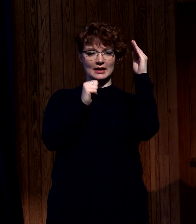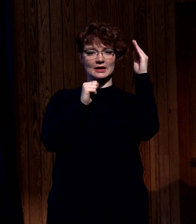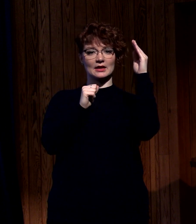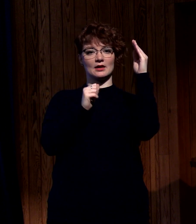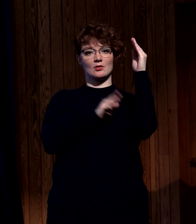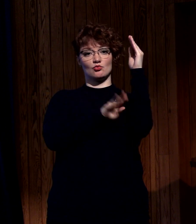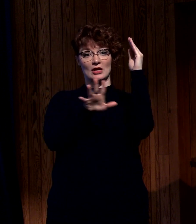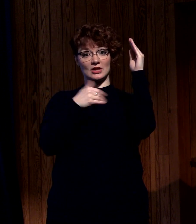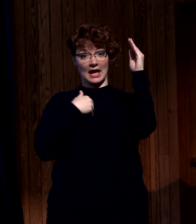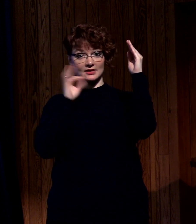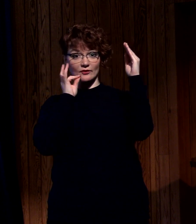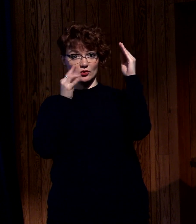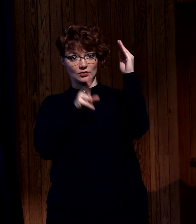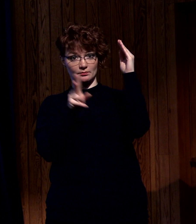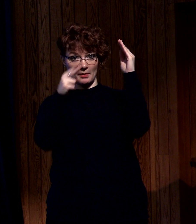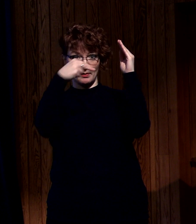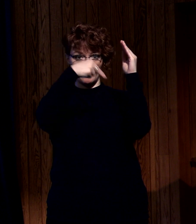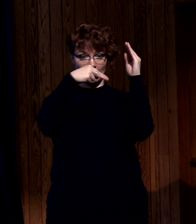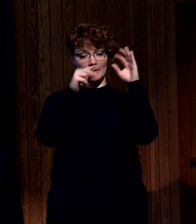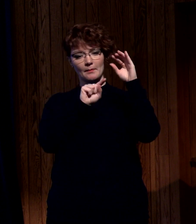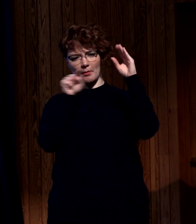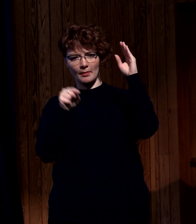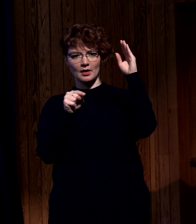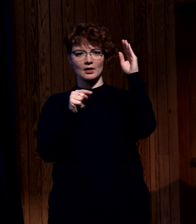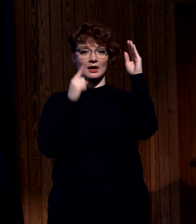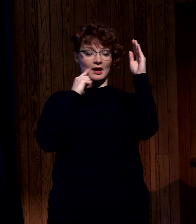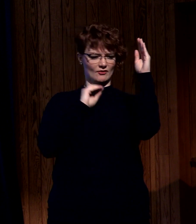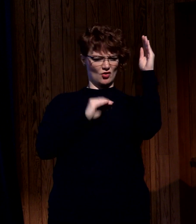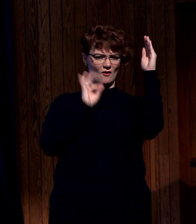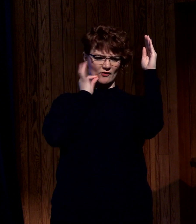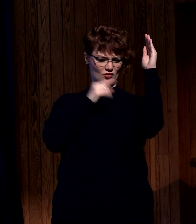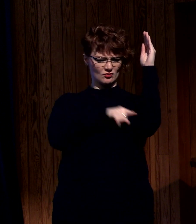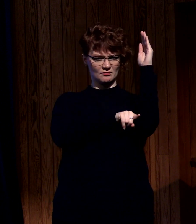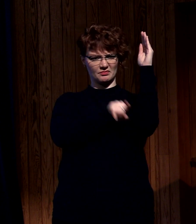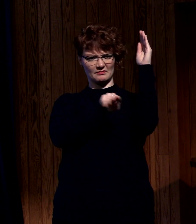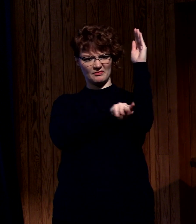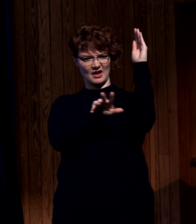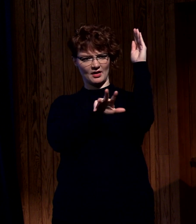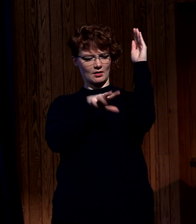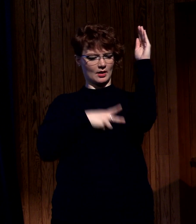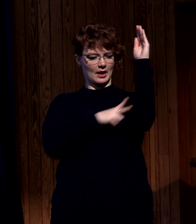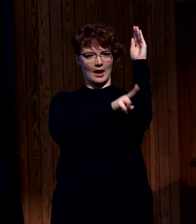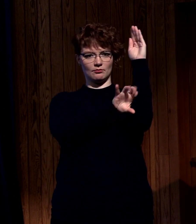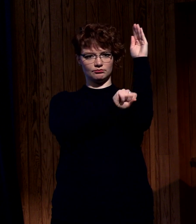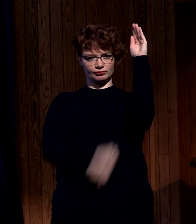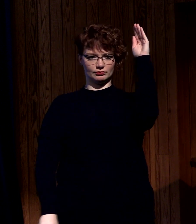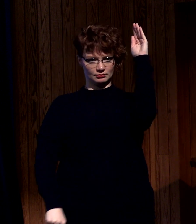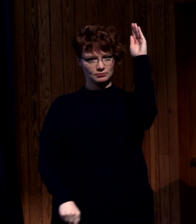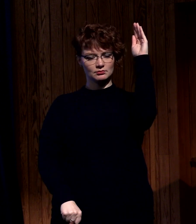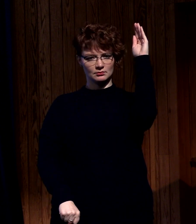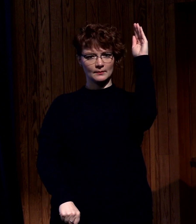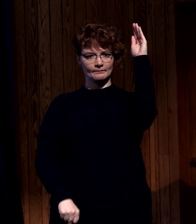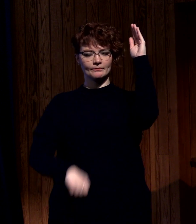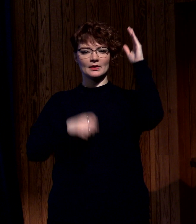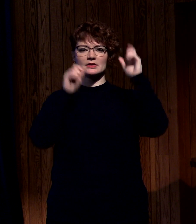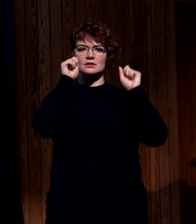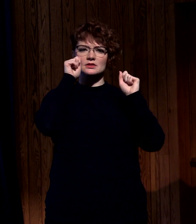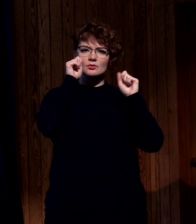fruit, and he cuts off every branch that bears no fruit. It may be, to our surprise that every branch that is actually